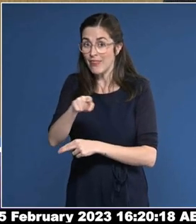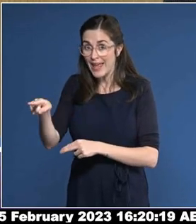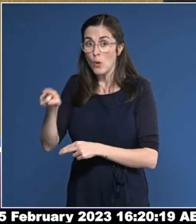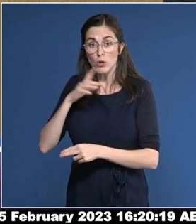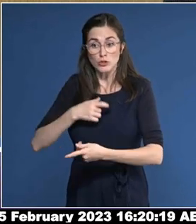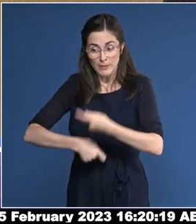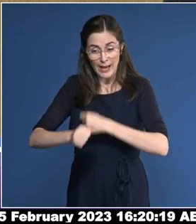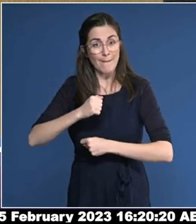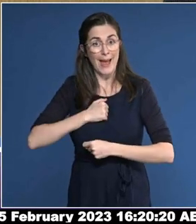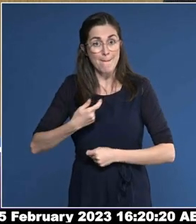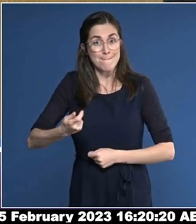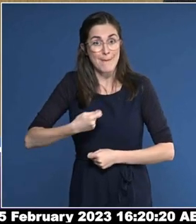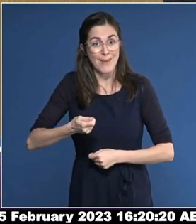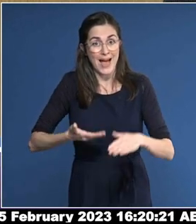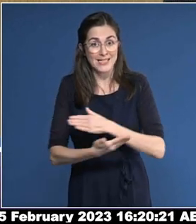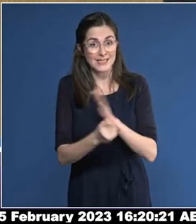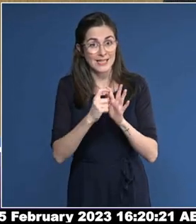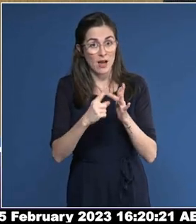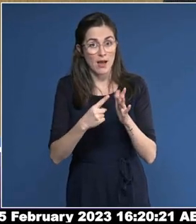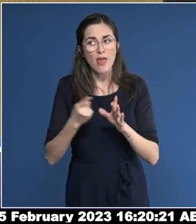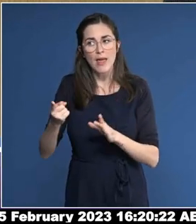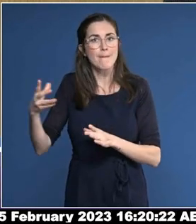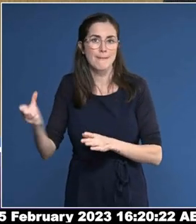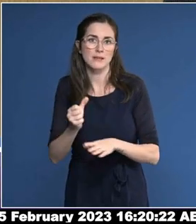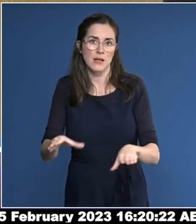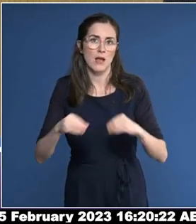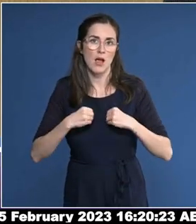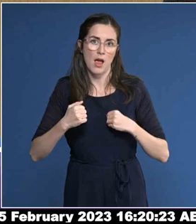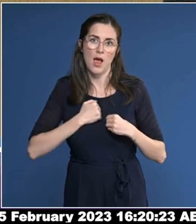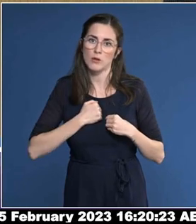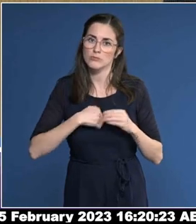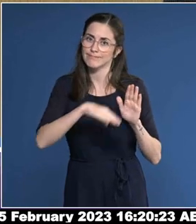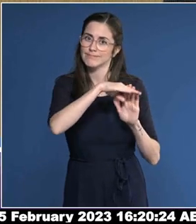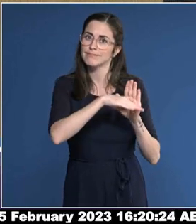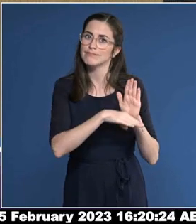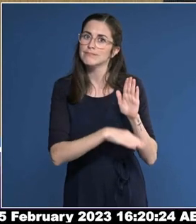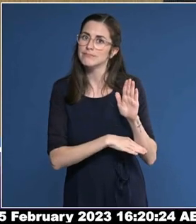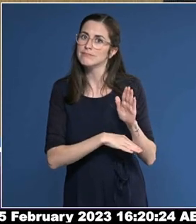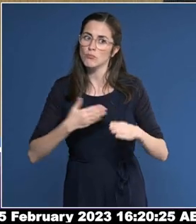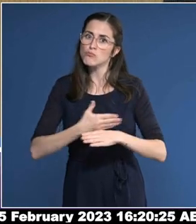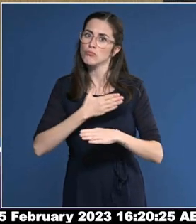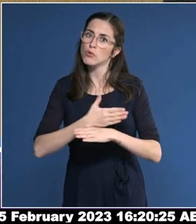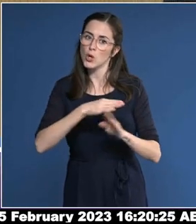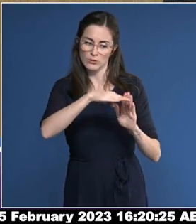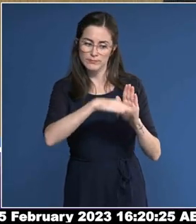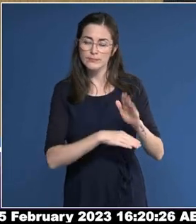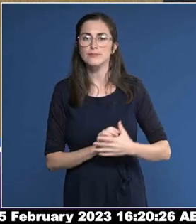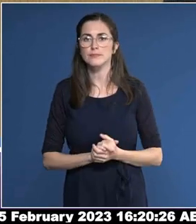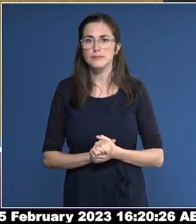of practice. But in saying that, we have a process that allows a provider to accept them on a transitional basis.